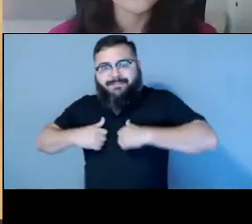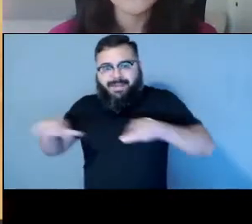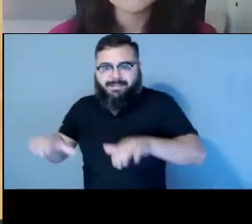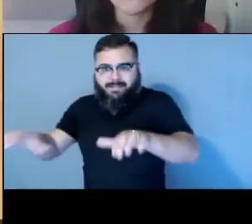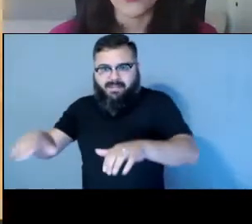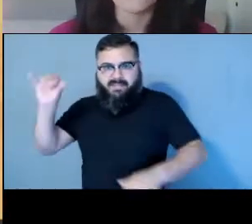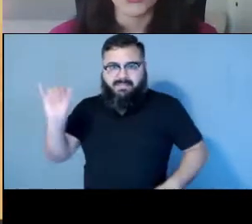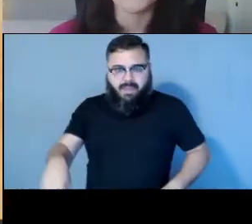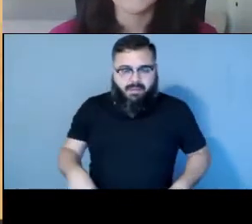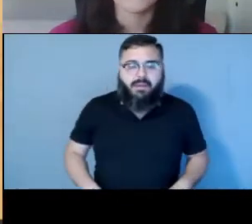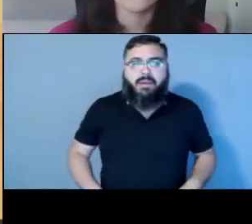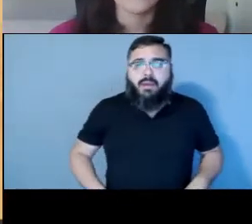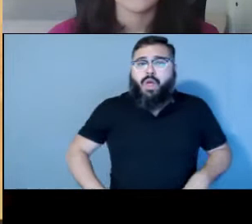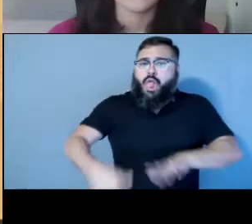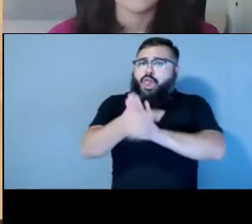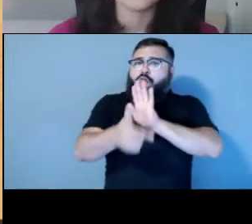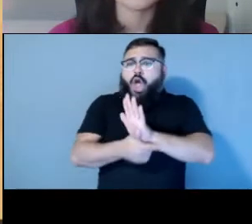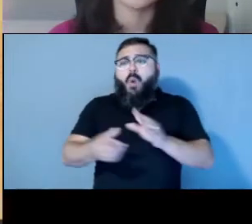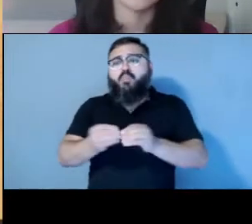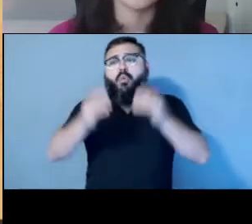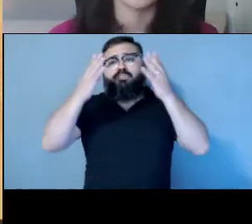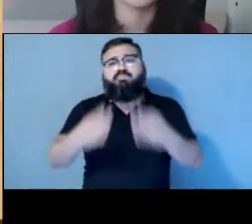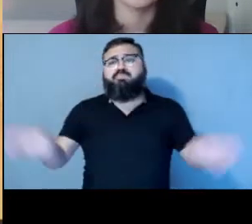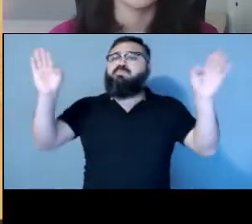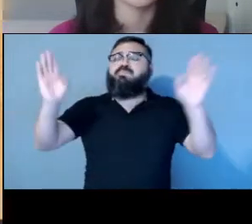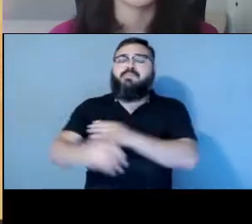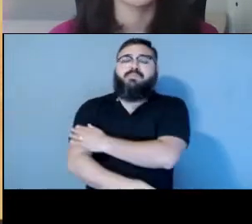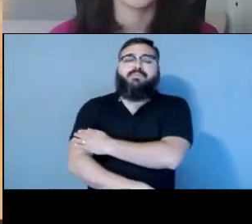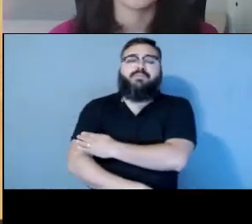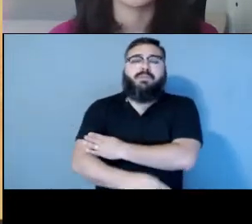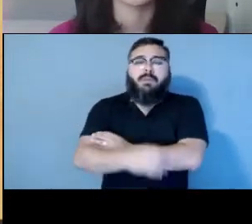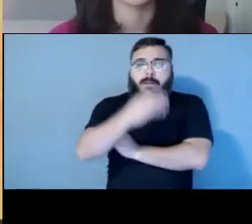The law is much broader now, because of a couple of Supreme Court cases,